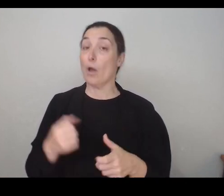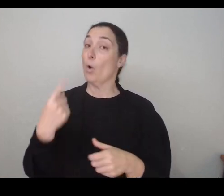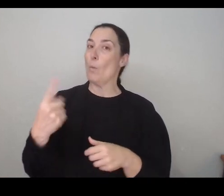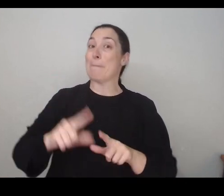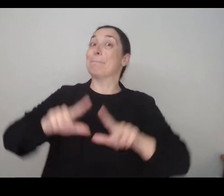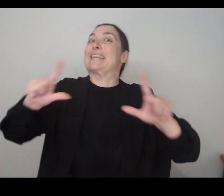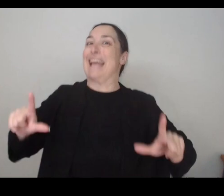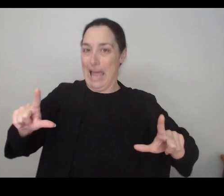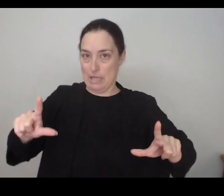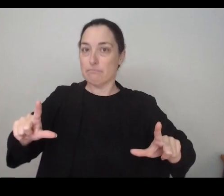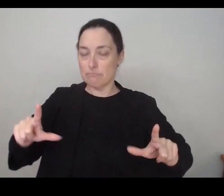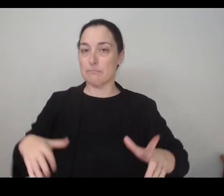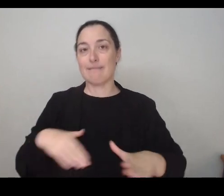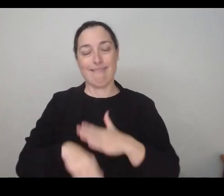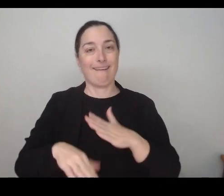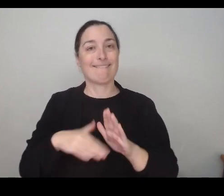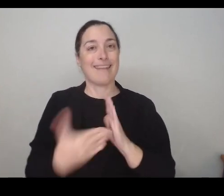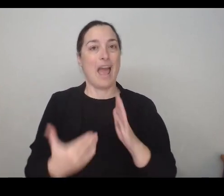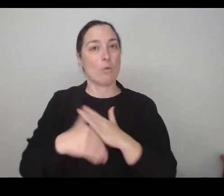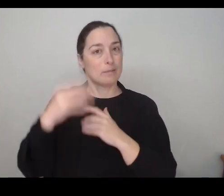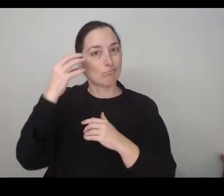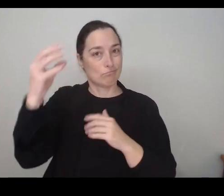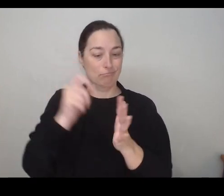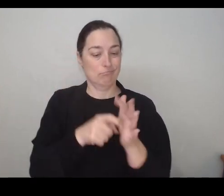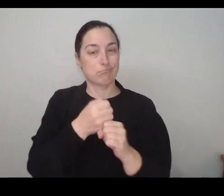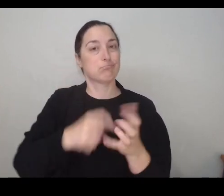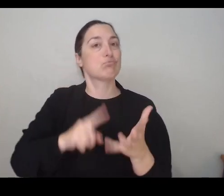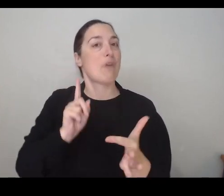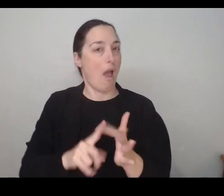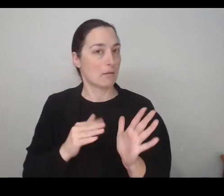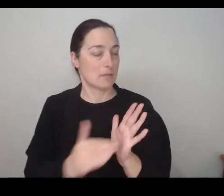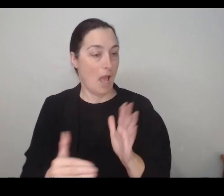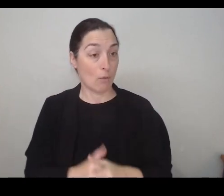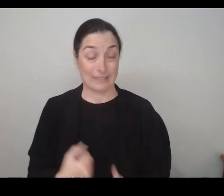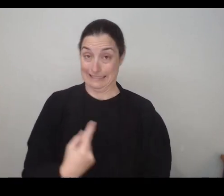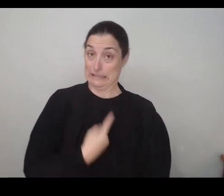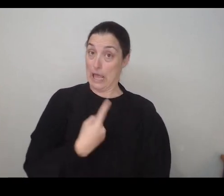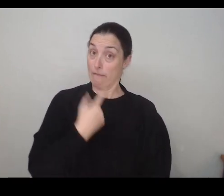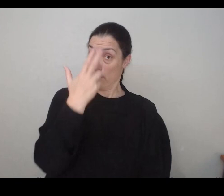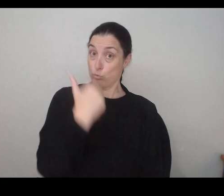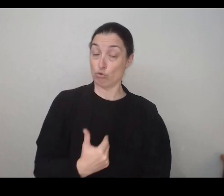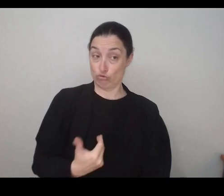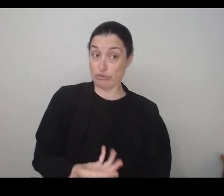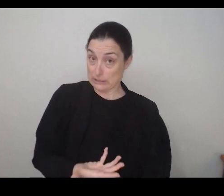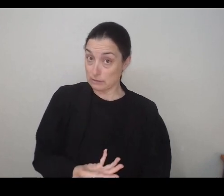in the Narodni Galerie. Obviously it's a self-portrait, because, I mean, he calls it "Bonjour Monsieur Gauguin"